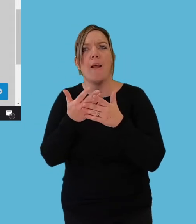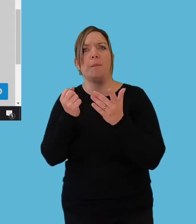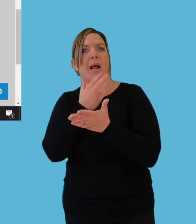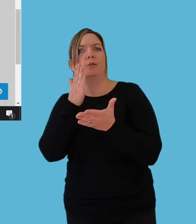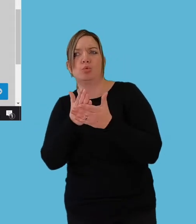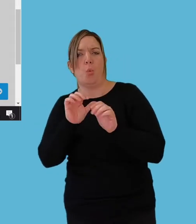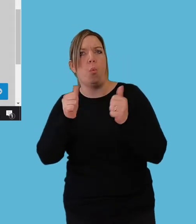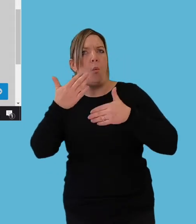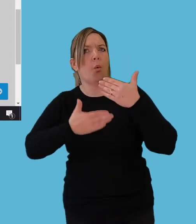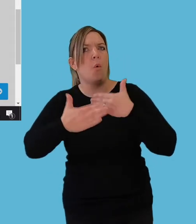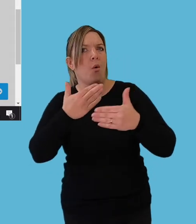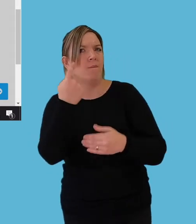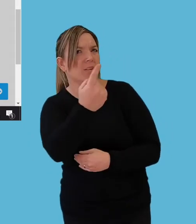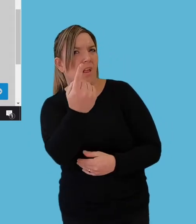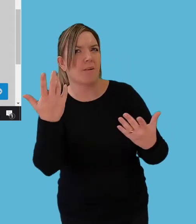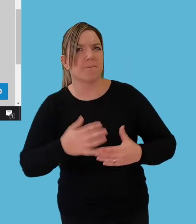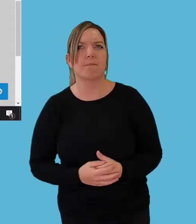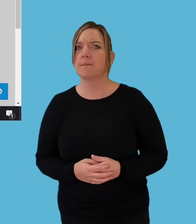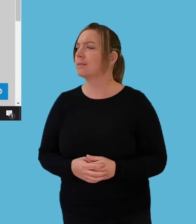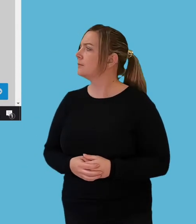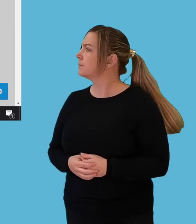making online learning work best for you.